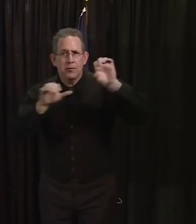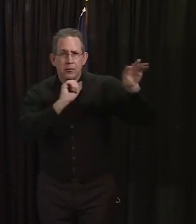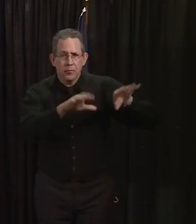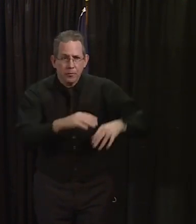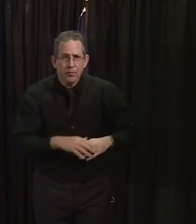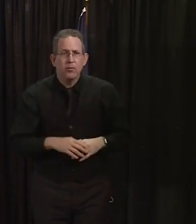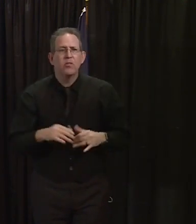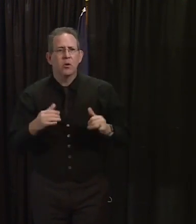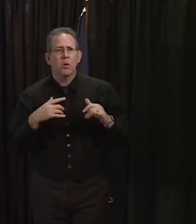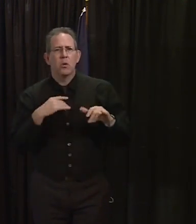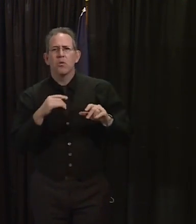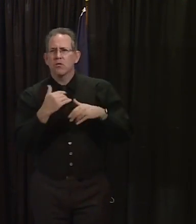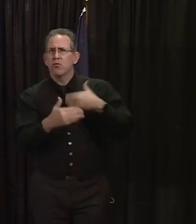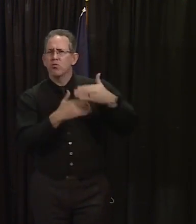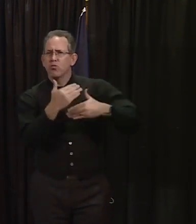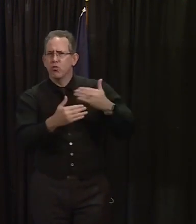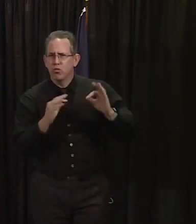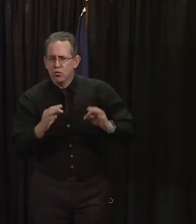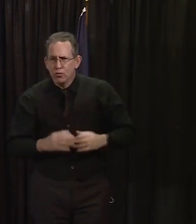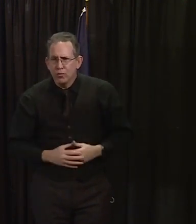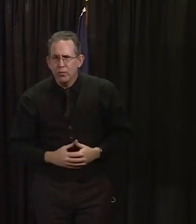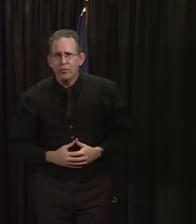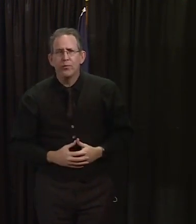to the rapid tests that we've devoted to schools.